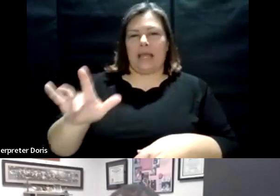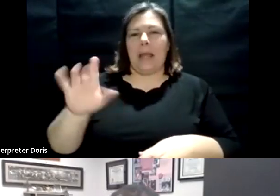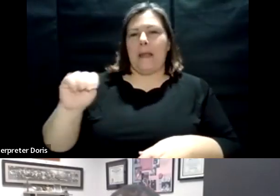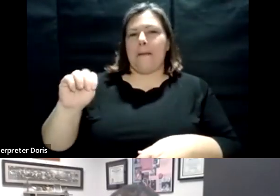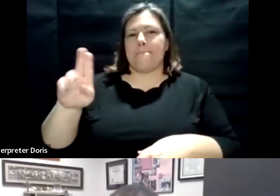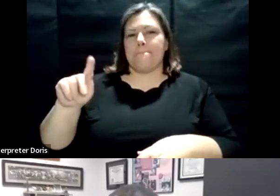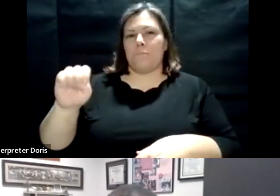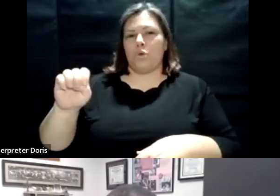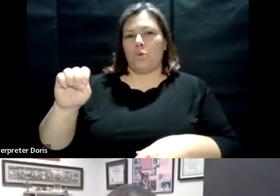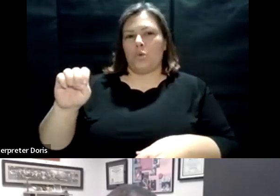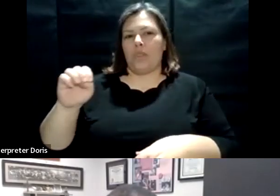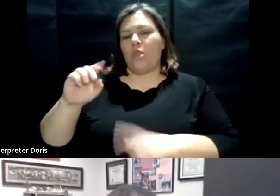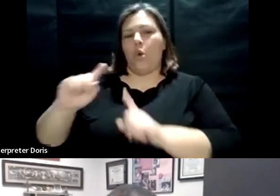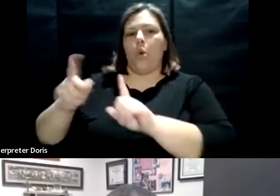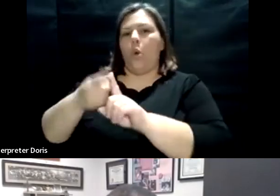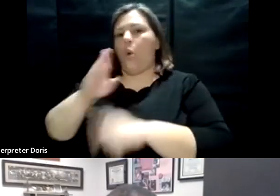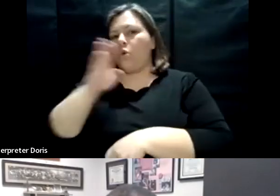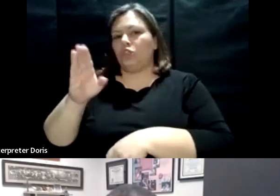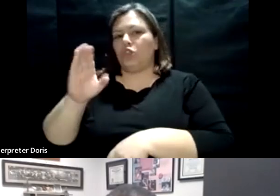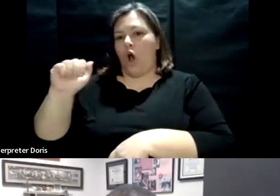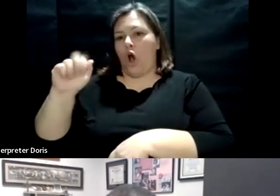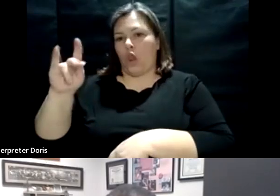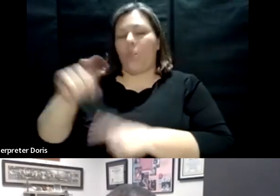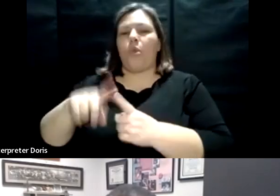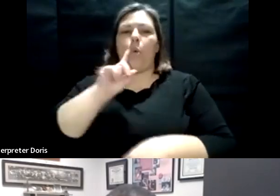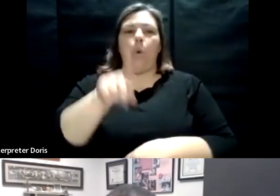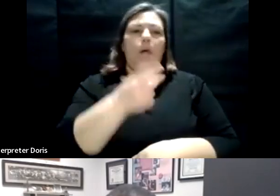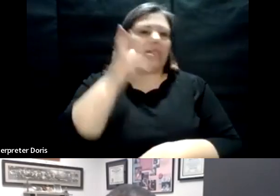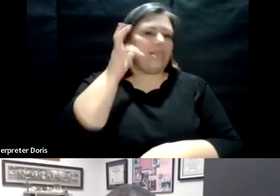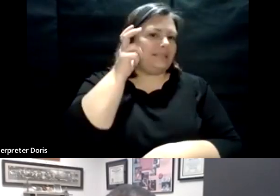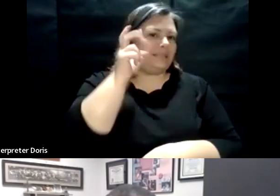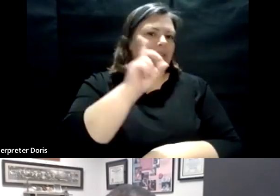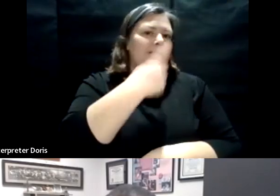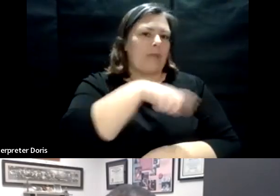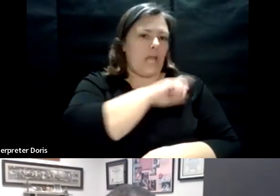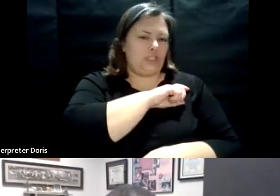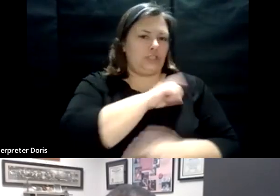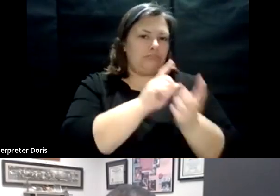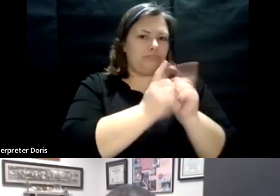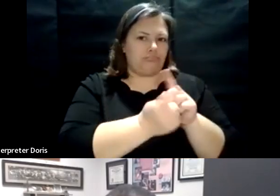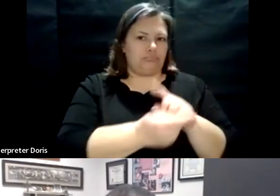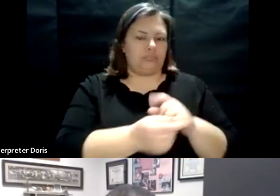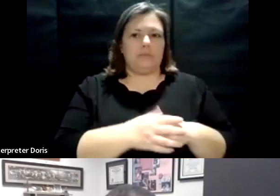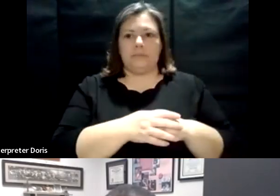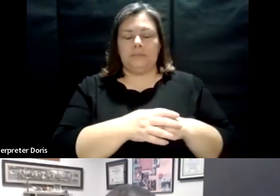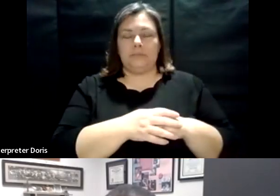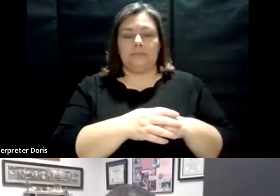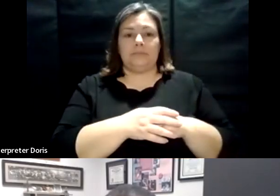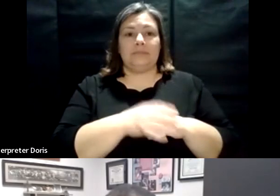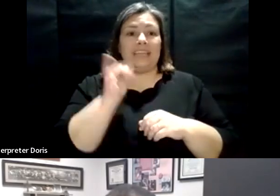There be globe and a you can select Spanish. Only Spanish slipped mute, original audio, and then you can just hear the Spanish translation.